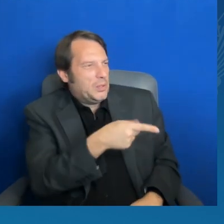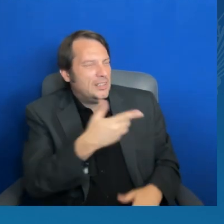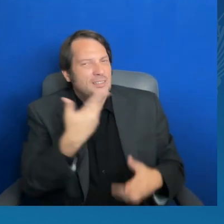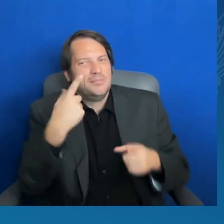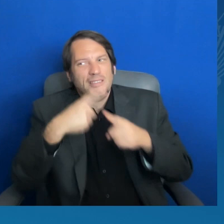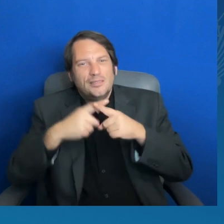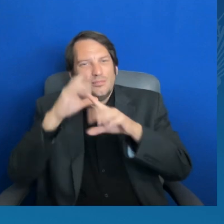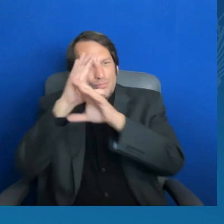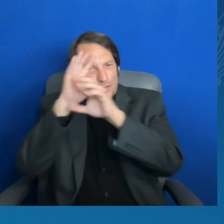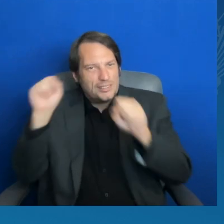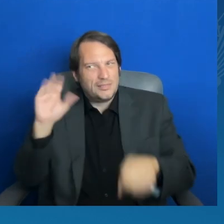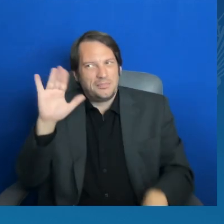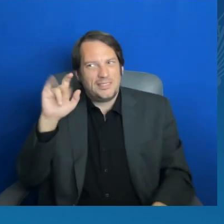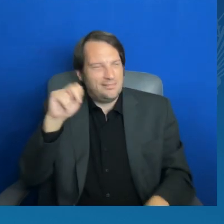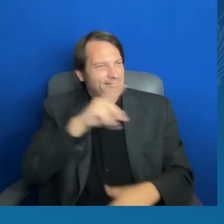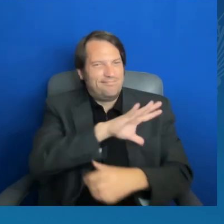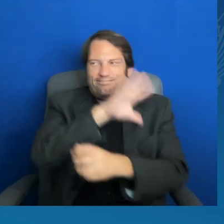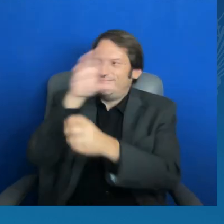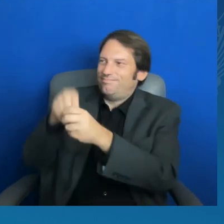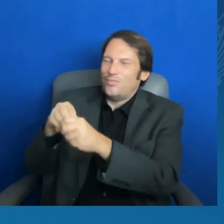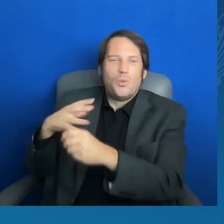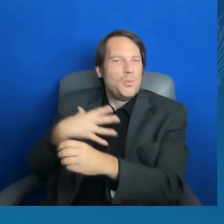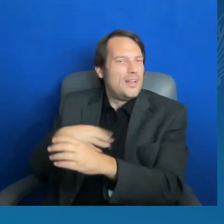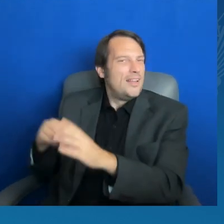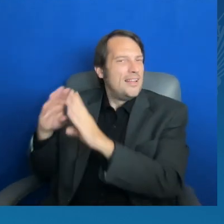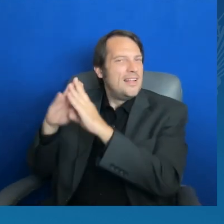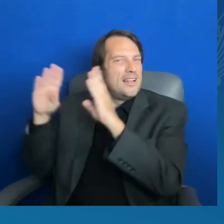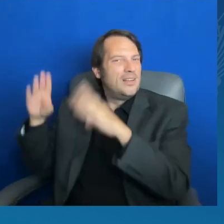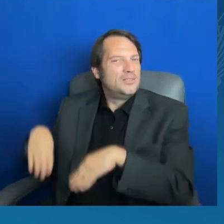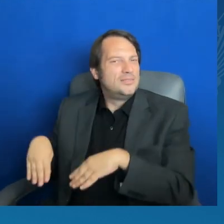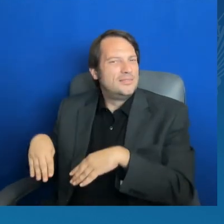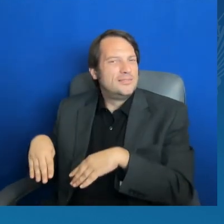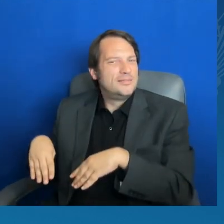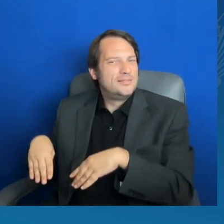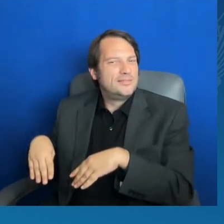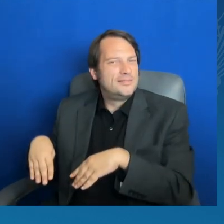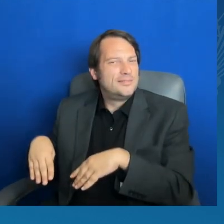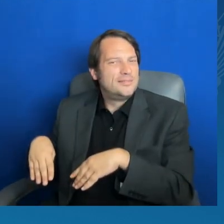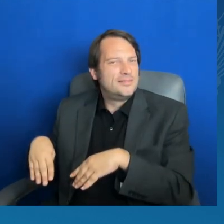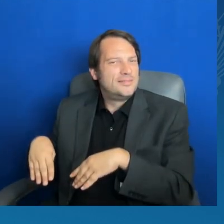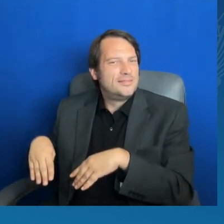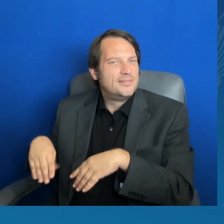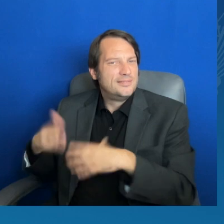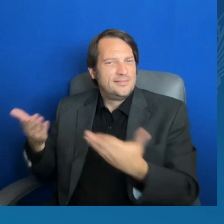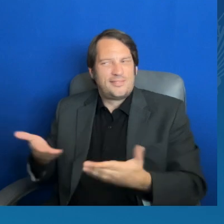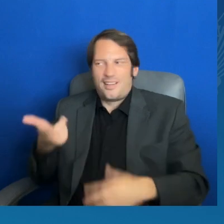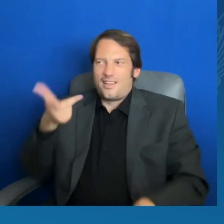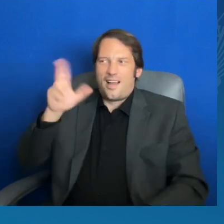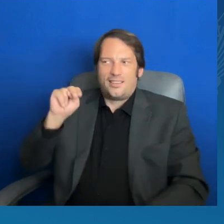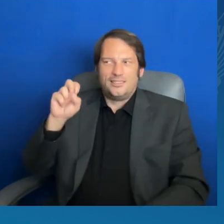Thank you so much. Mr. George: Give it up one more time -- Madam Vice President.